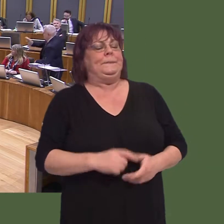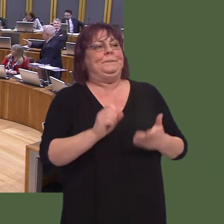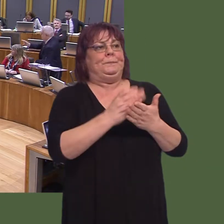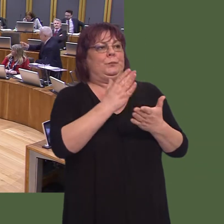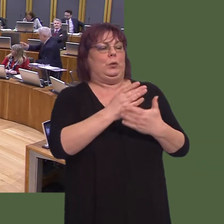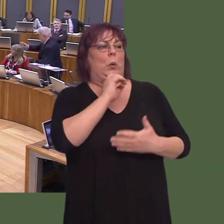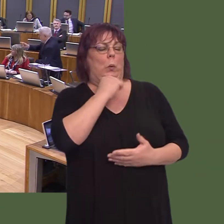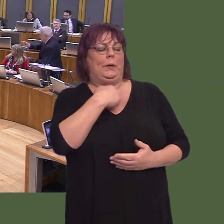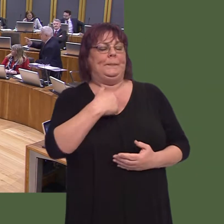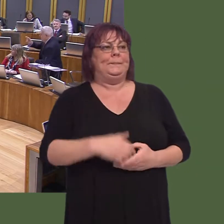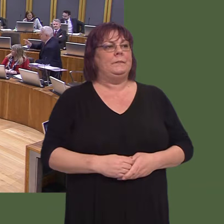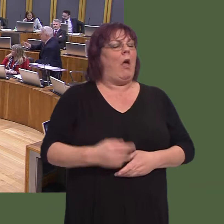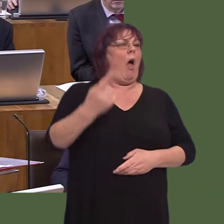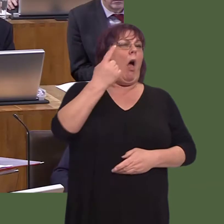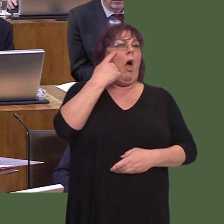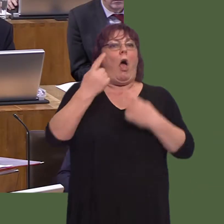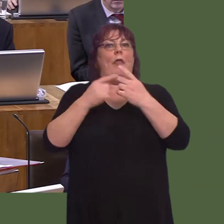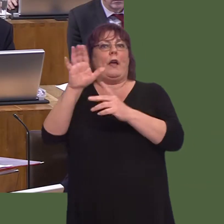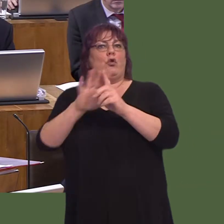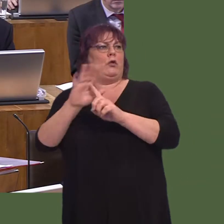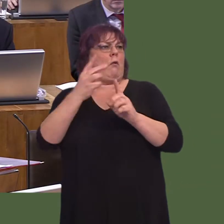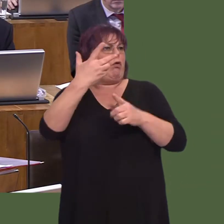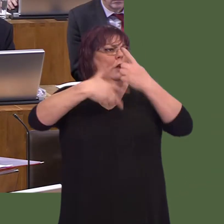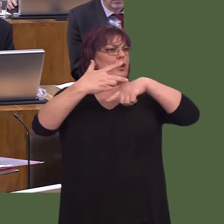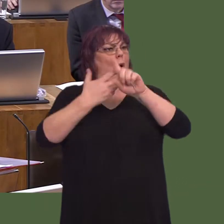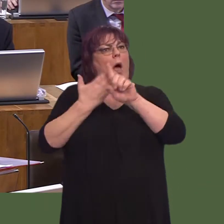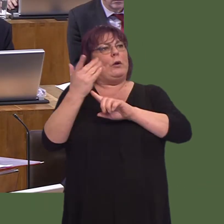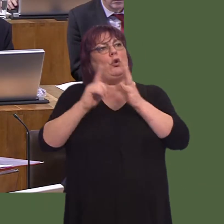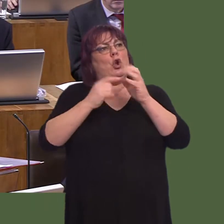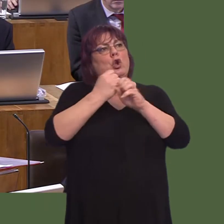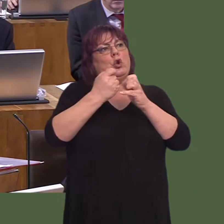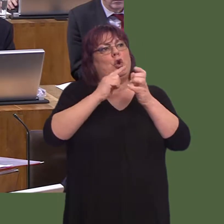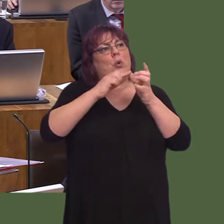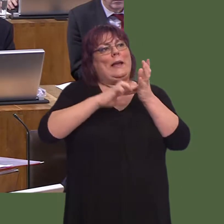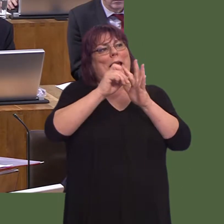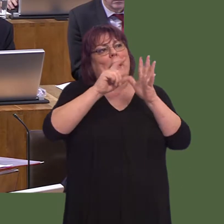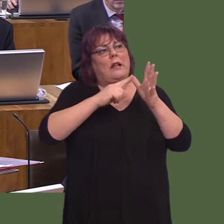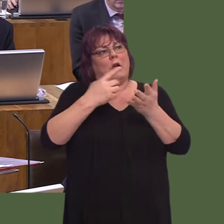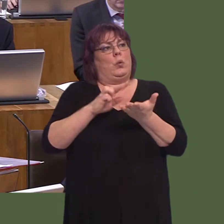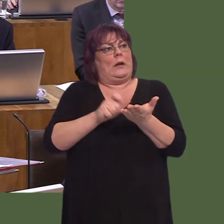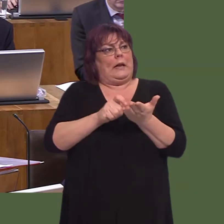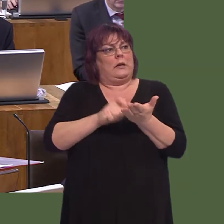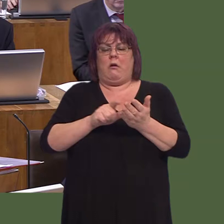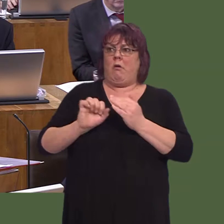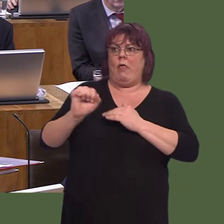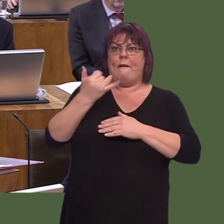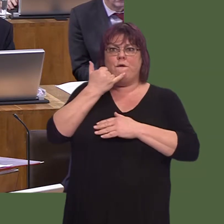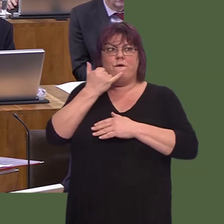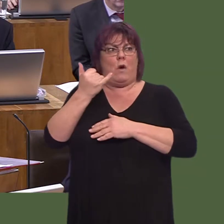What I've noticed in other countriesó. I was in Uganda three years ago, and the network there was much better than the United Kingdom's.